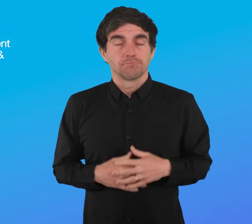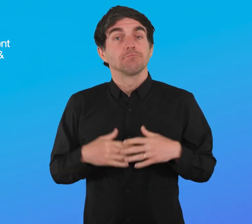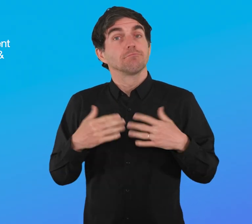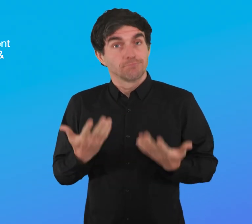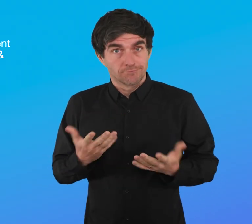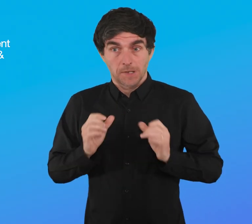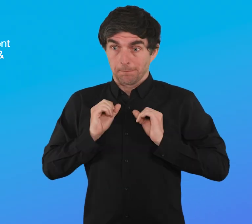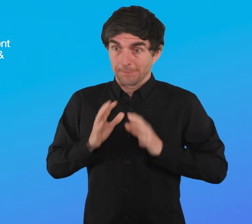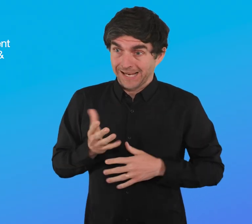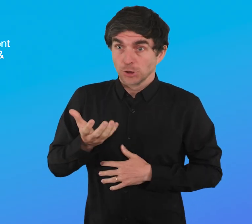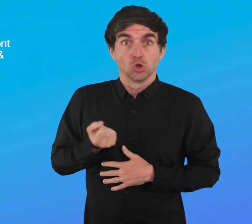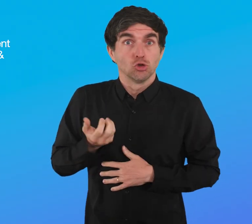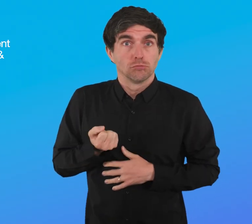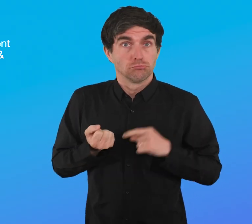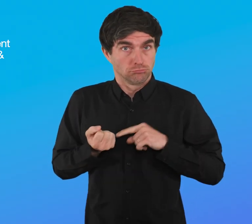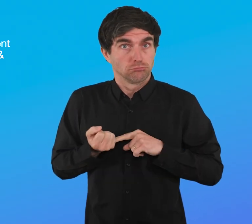About Pensions